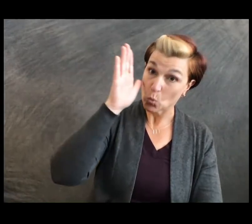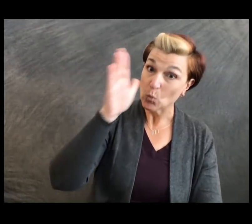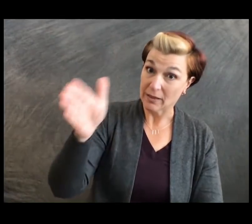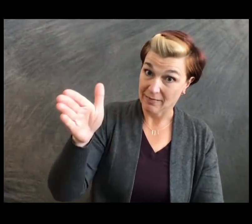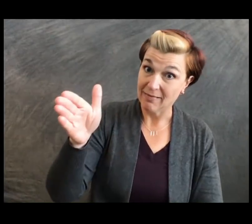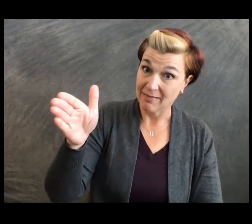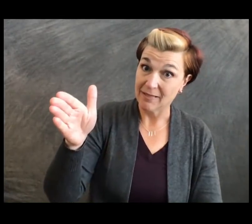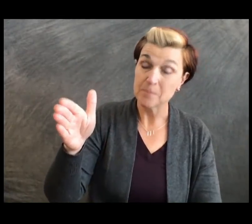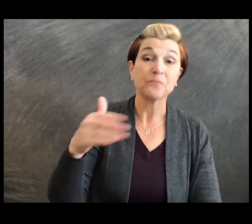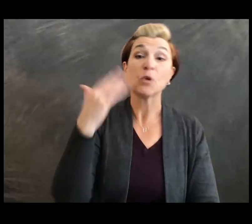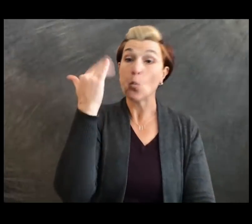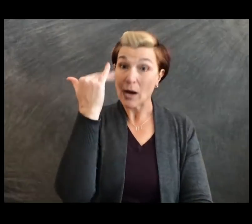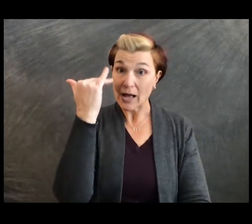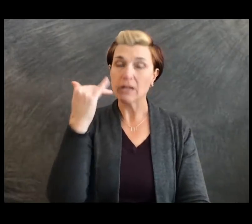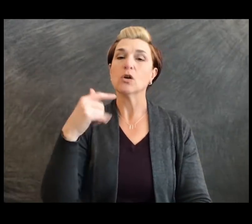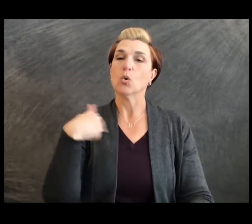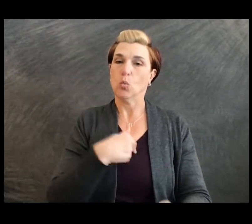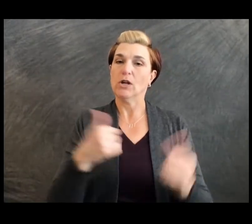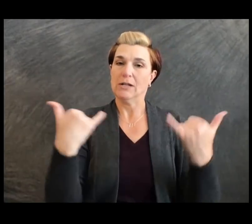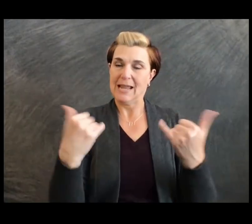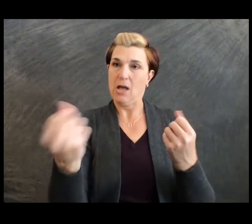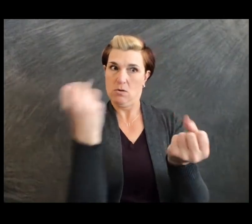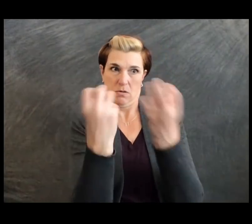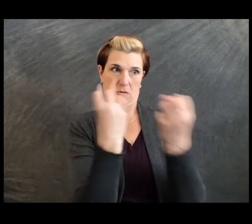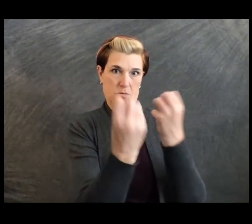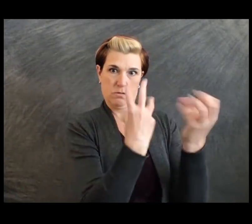components of the great American healthcare system the state and local